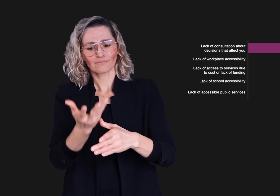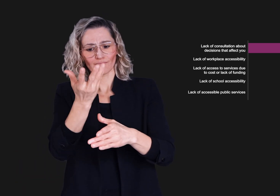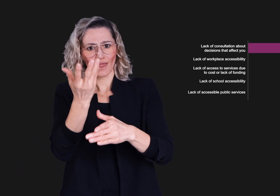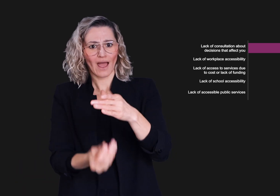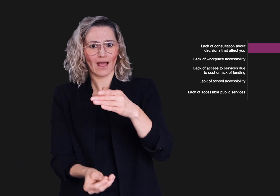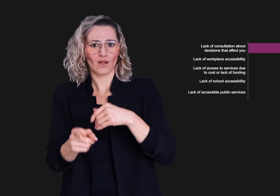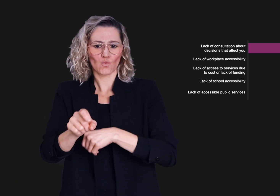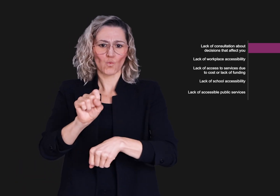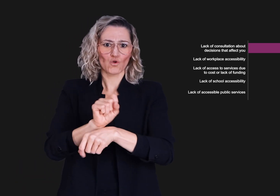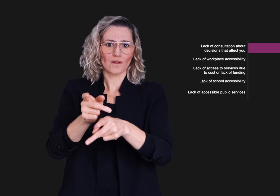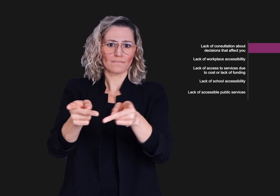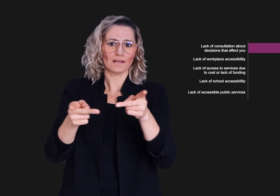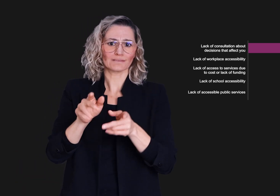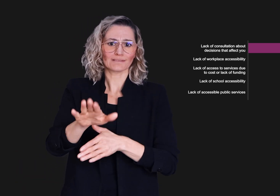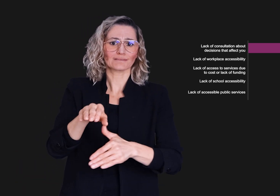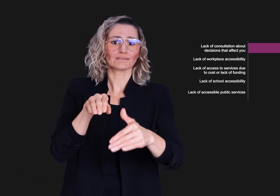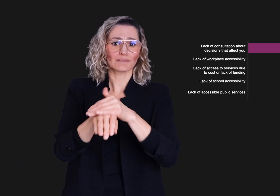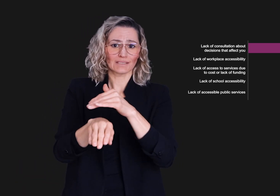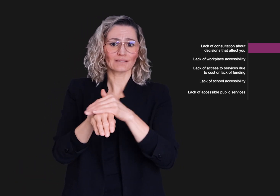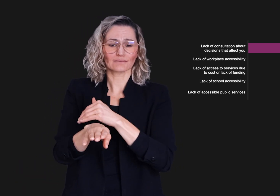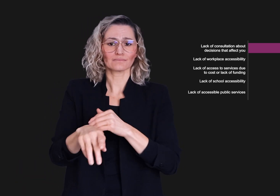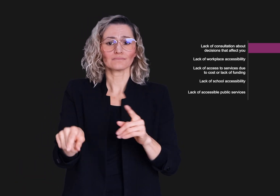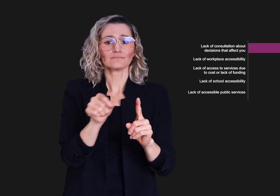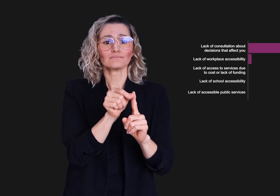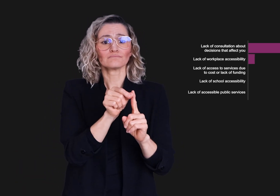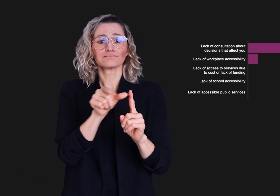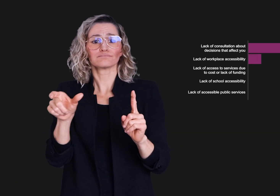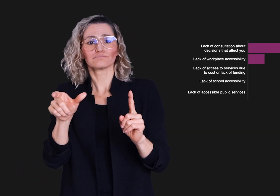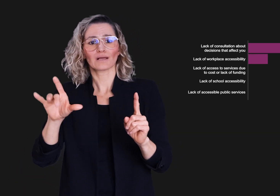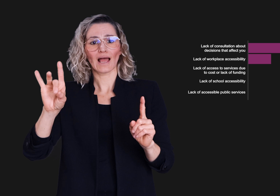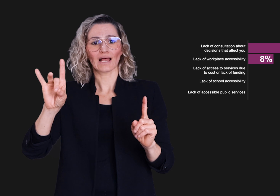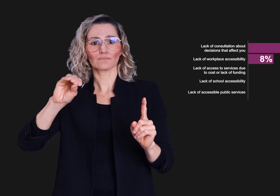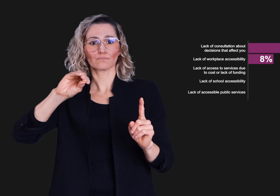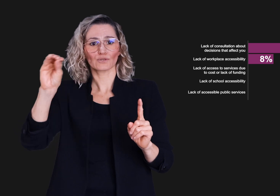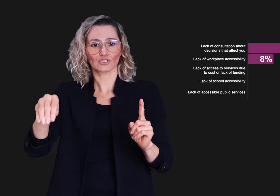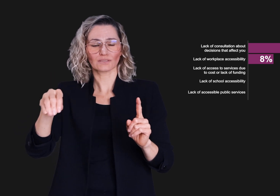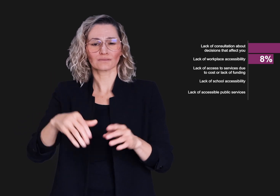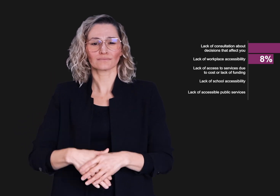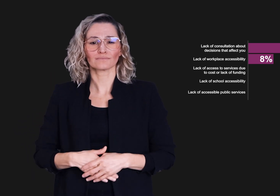Lack of workplace accessibility - 8%